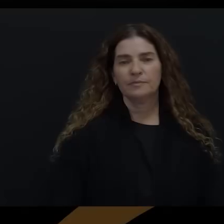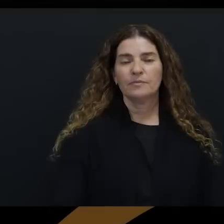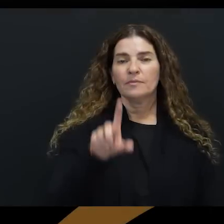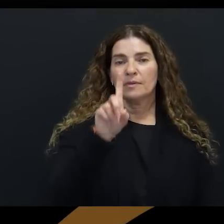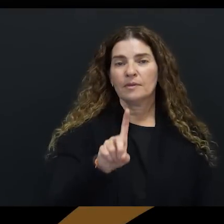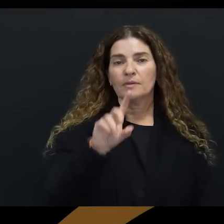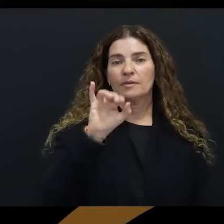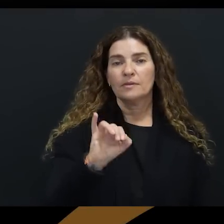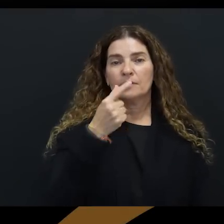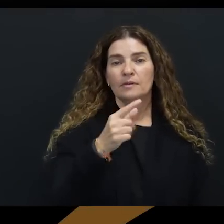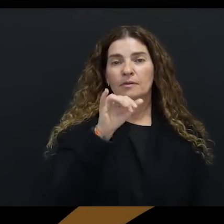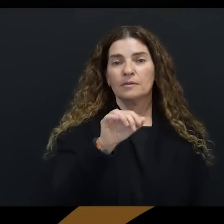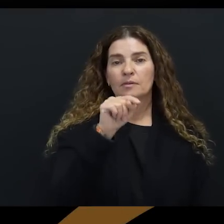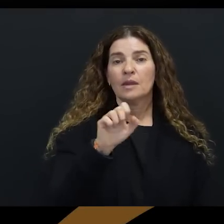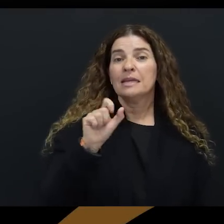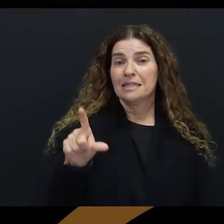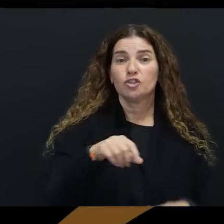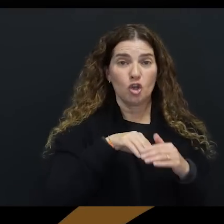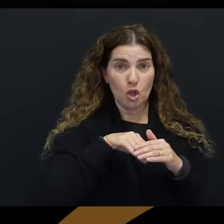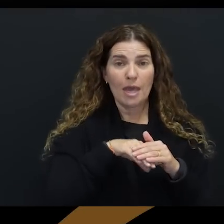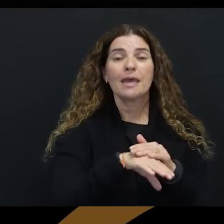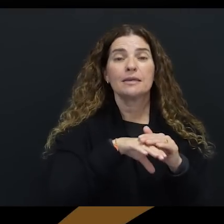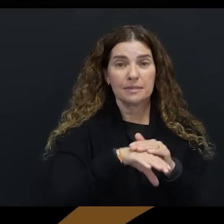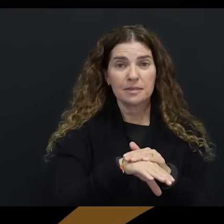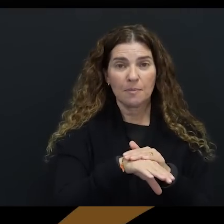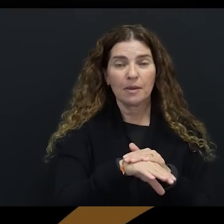It's hard to mention digital accessibility without thinking of Apple.